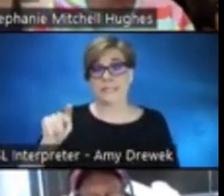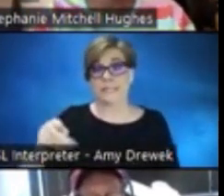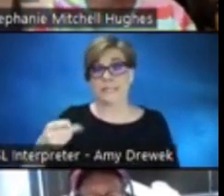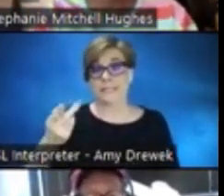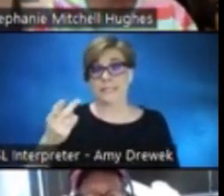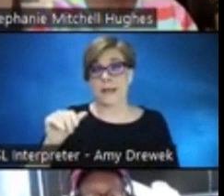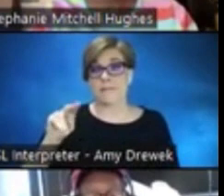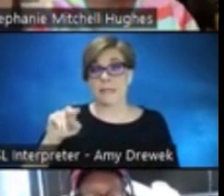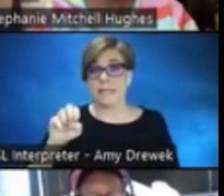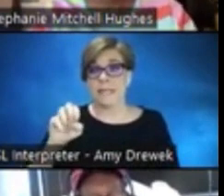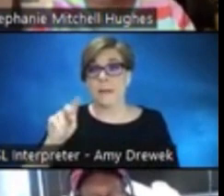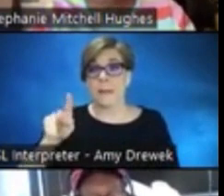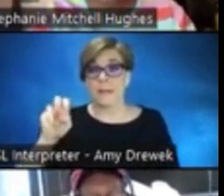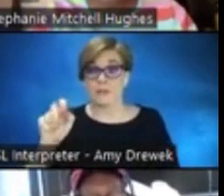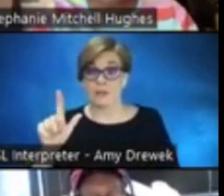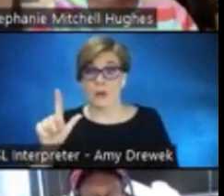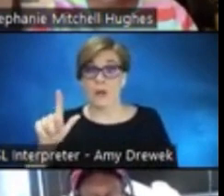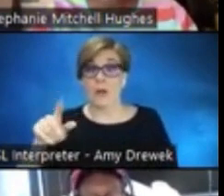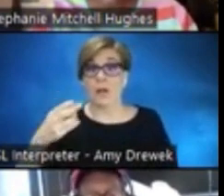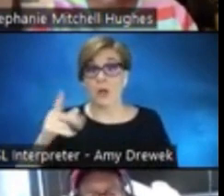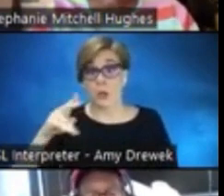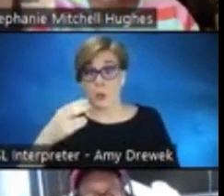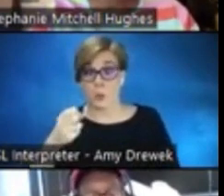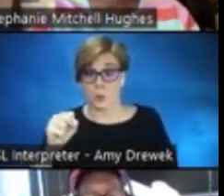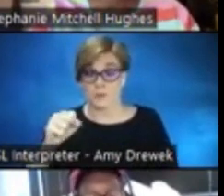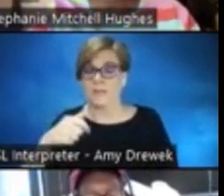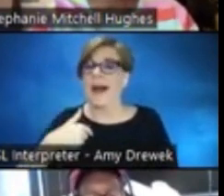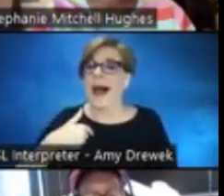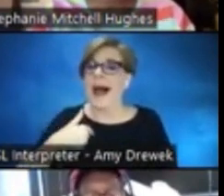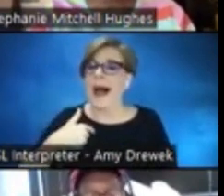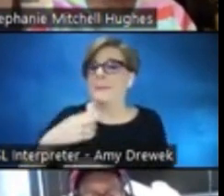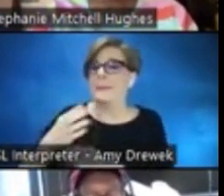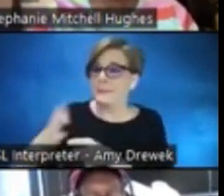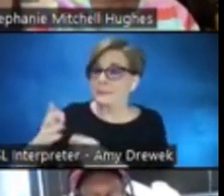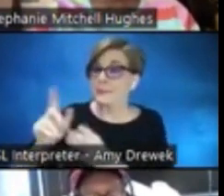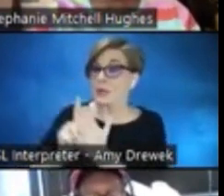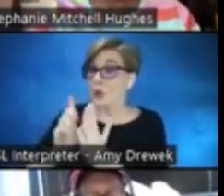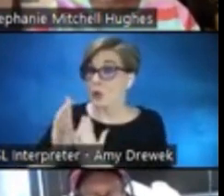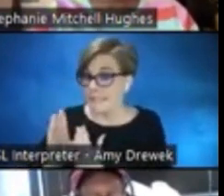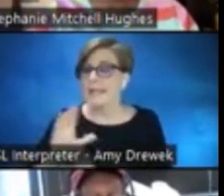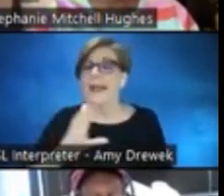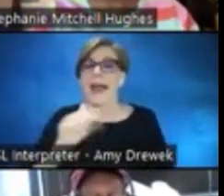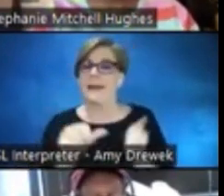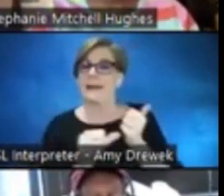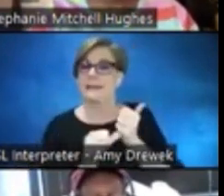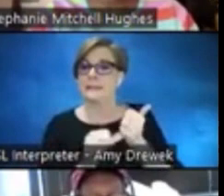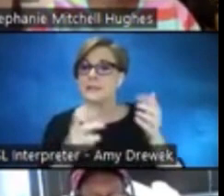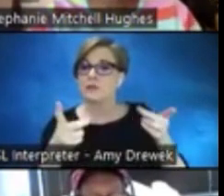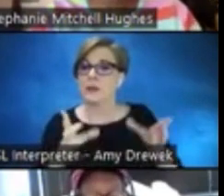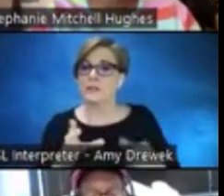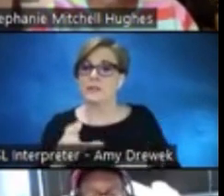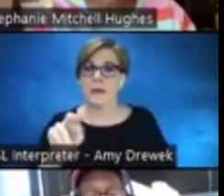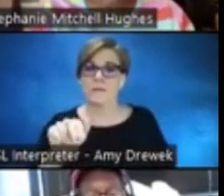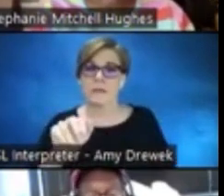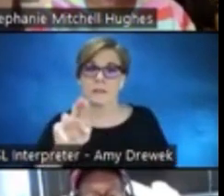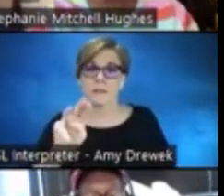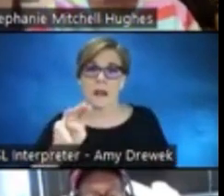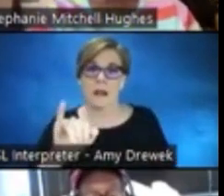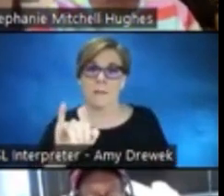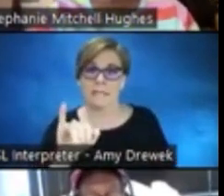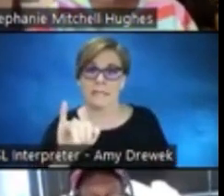I AM A ATTORNEY, BUT I AM THE DIRECT OF NAMI IN FRANKLIN